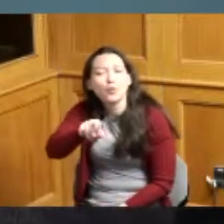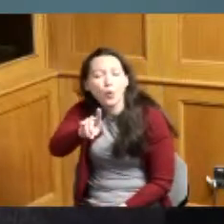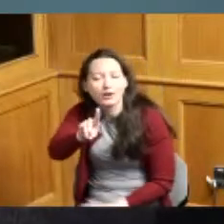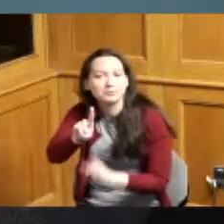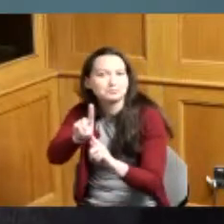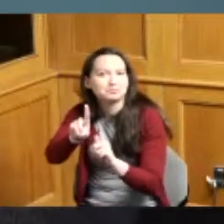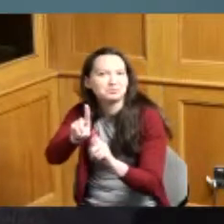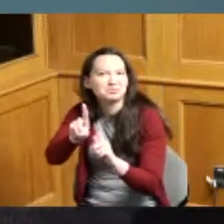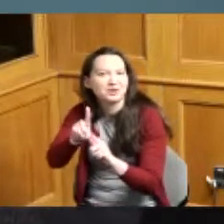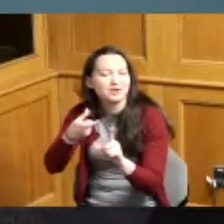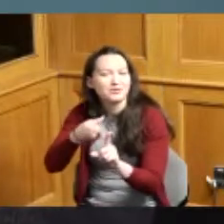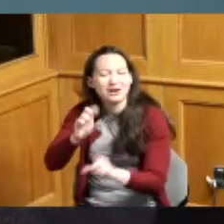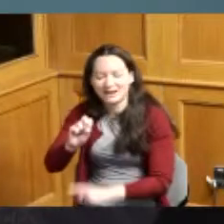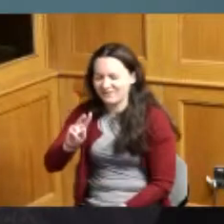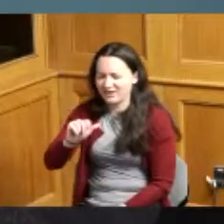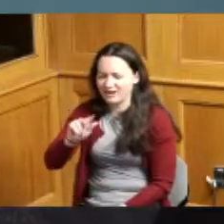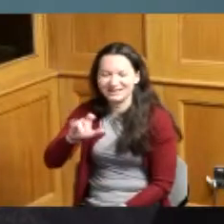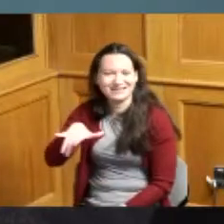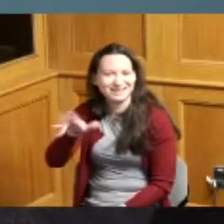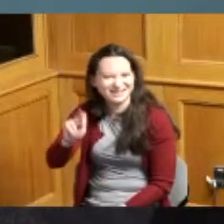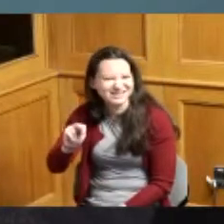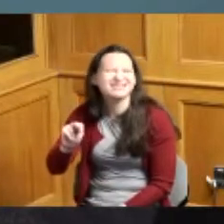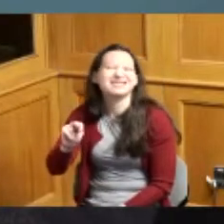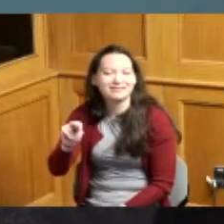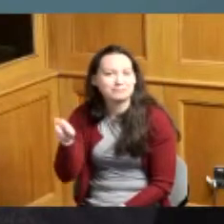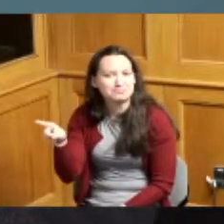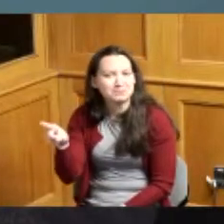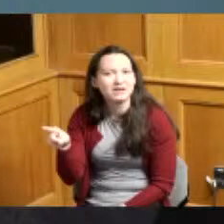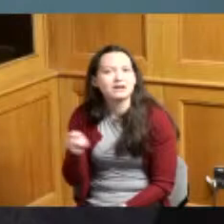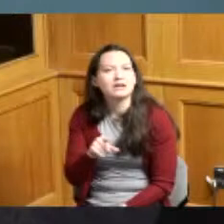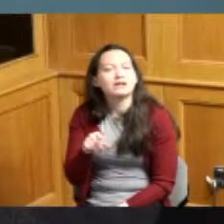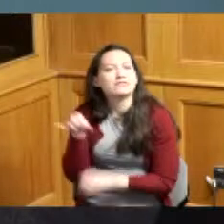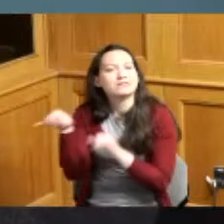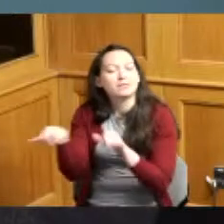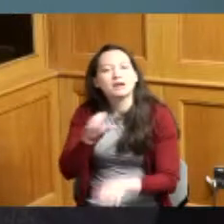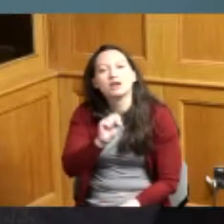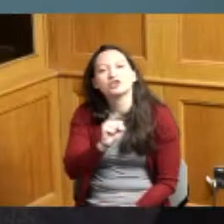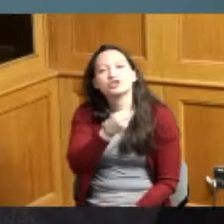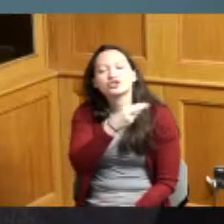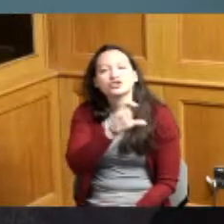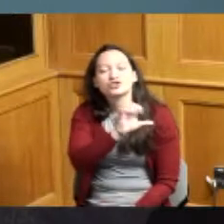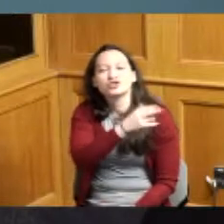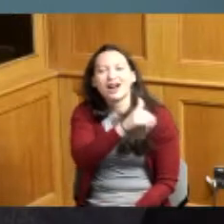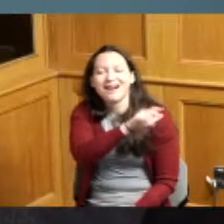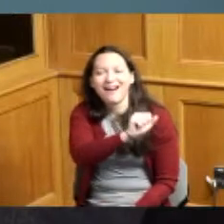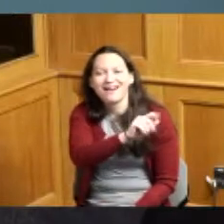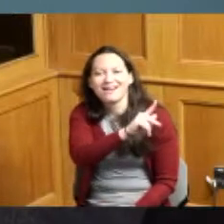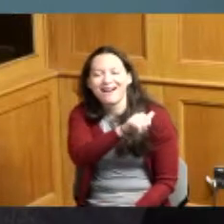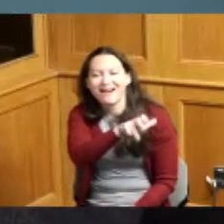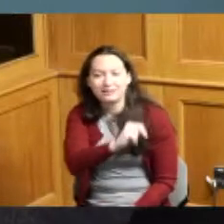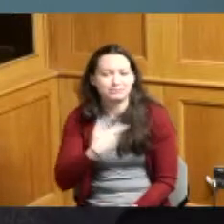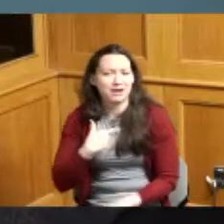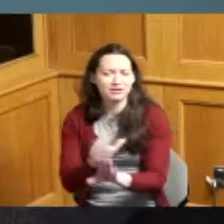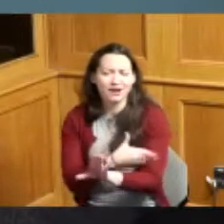uh is from Ebbingston it has uh sang with Chaka Khan but also has the song I got the power sold